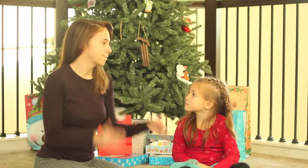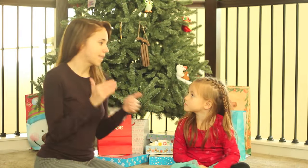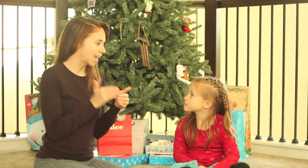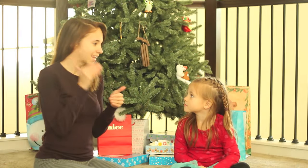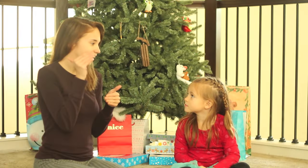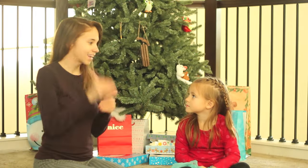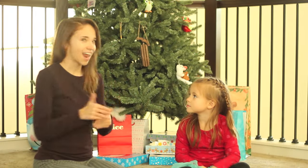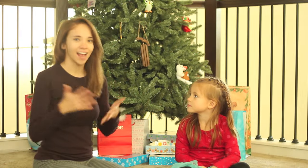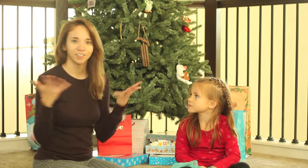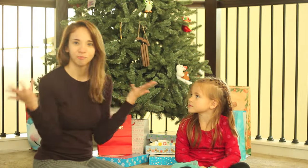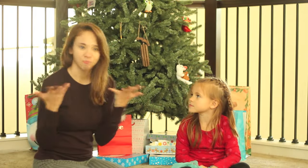The next one is...